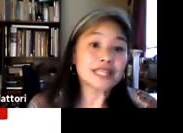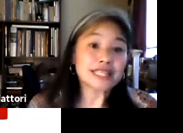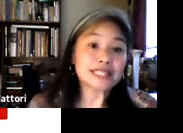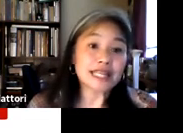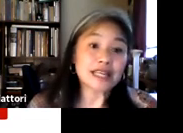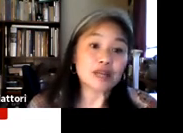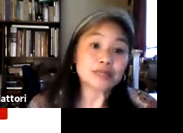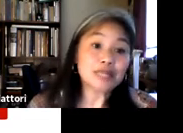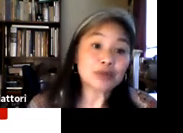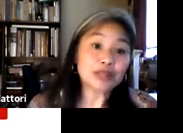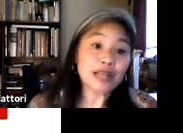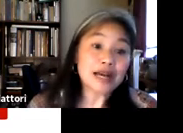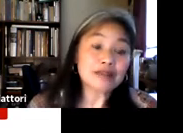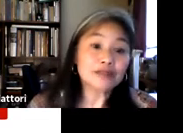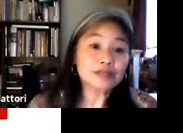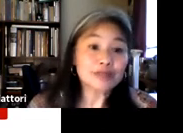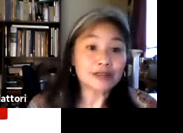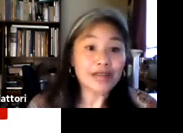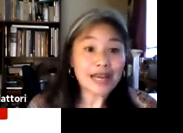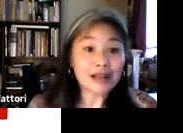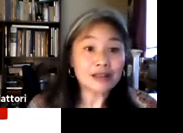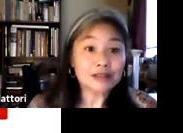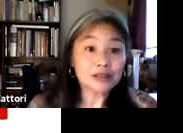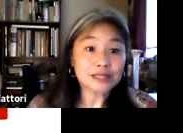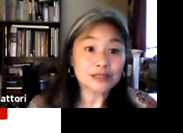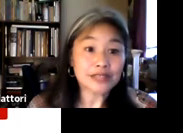around the perimeter who had their guns trained inside, on